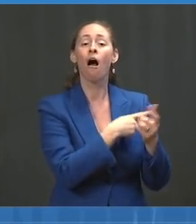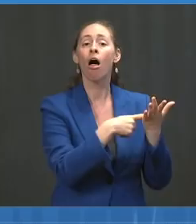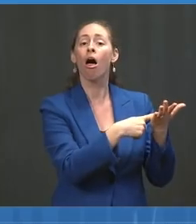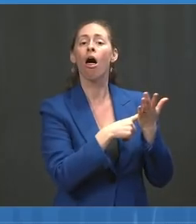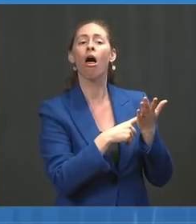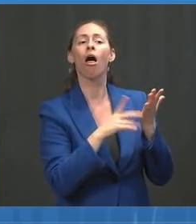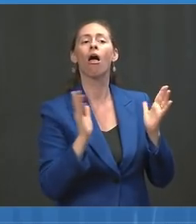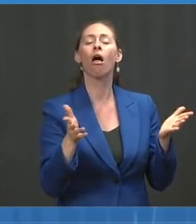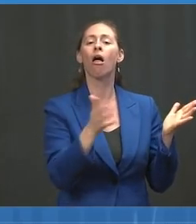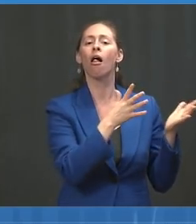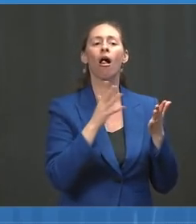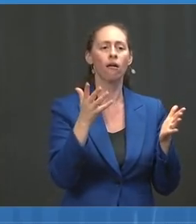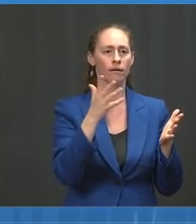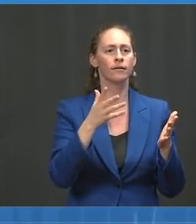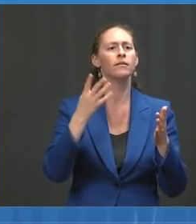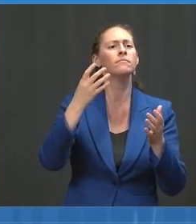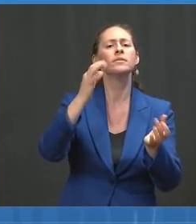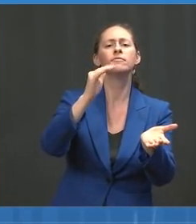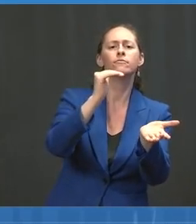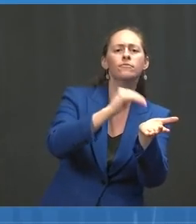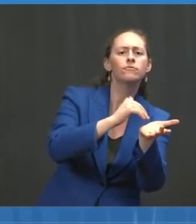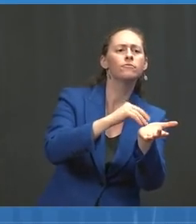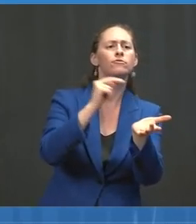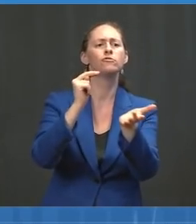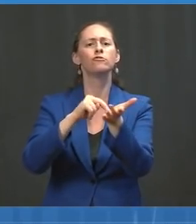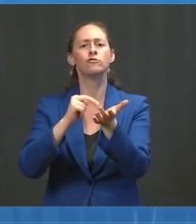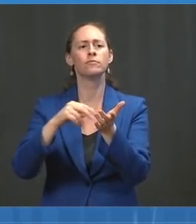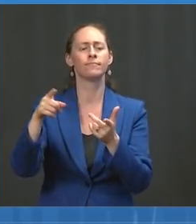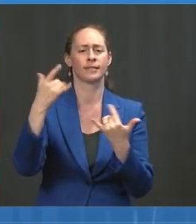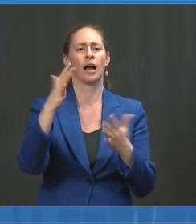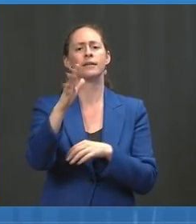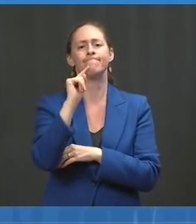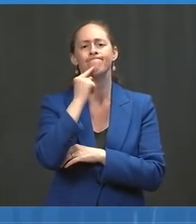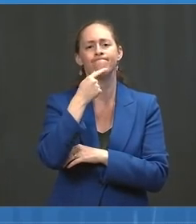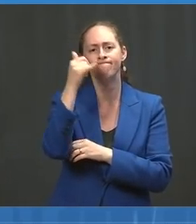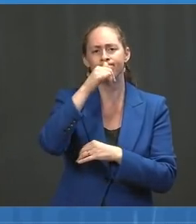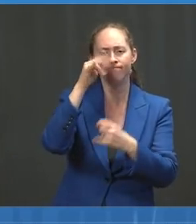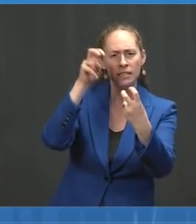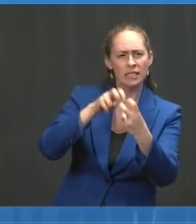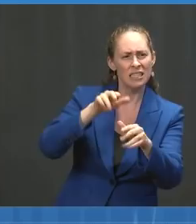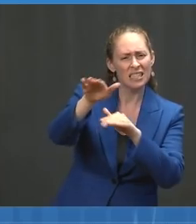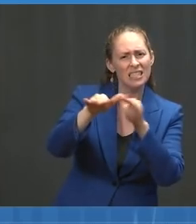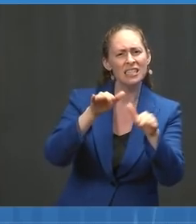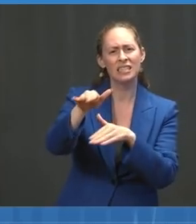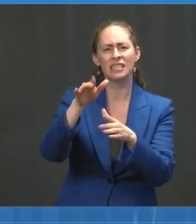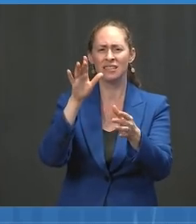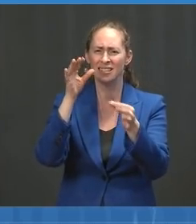and other health professionals are taking time to have these conversations with their patients, even while they work around the clock